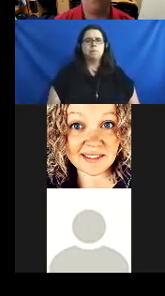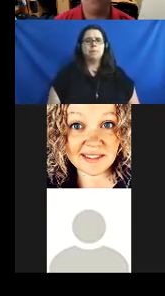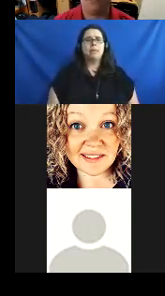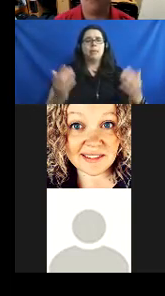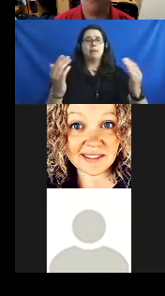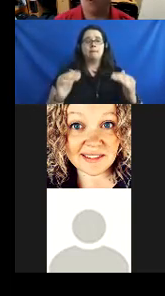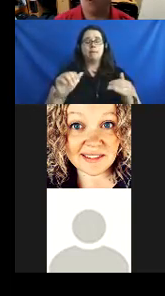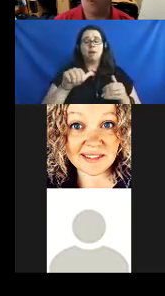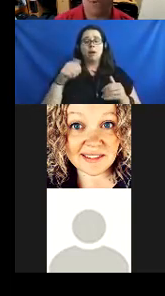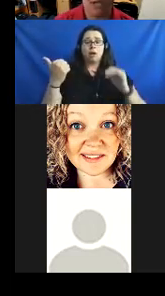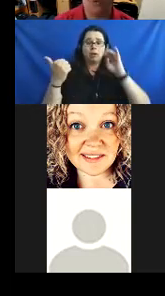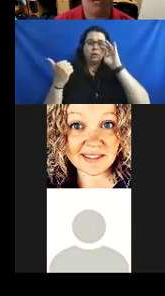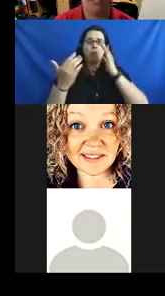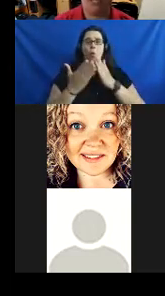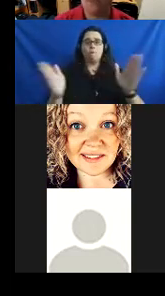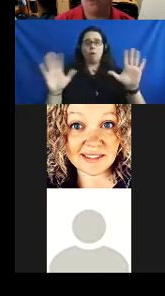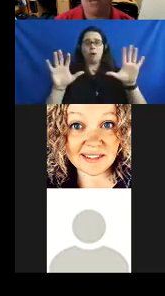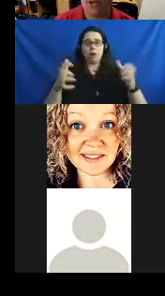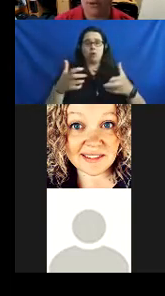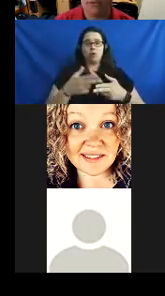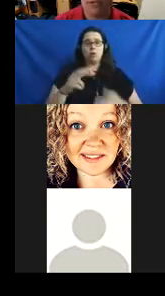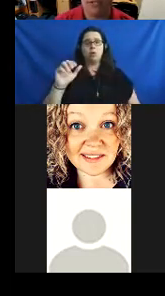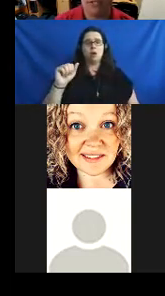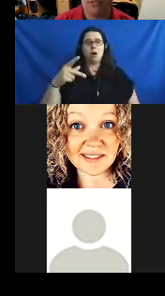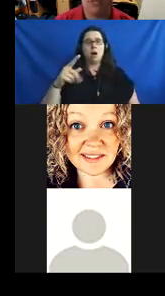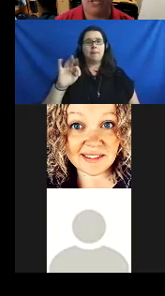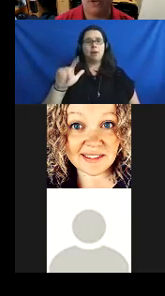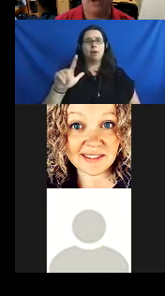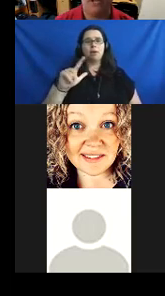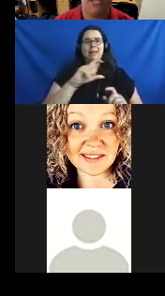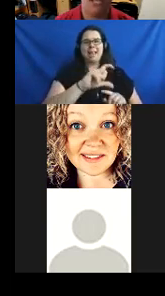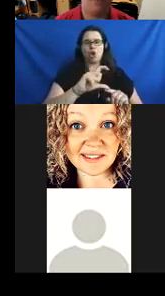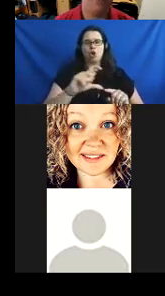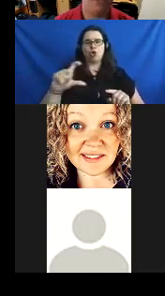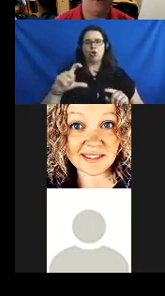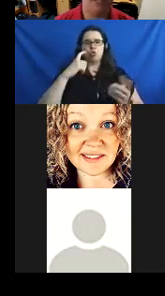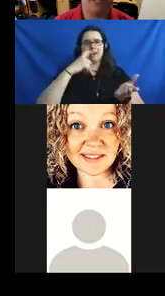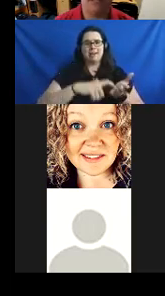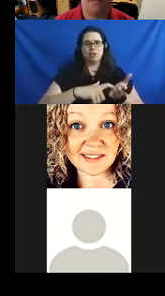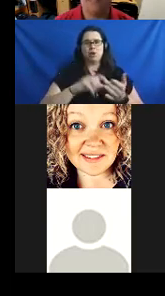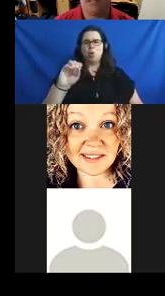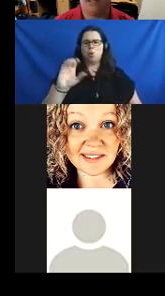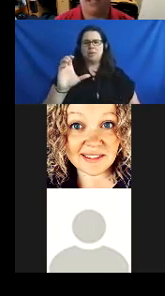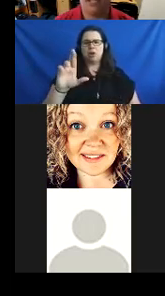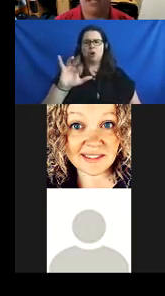ANOTHER OVERALL CATEGORY IS OCR, OPTICAL CHARACTER RECOGNITION, WHICH IS THE TYPE OF TECHNOLOGY THAT ALLOWS YOU